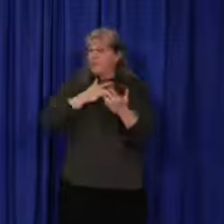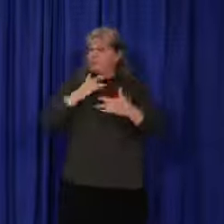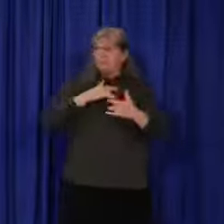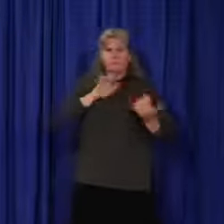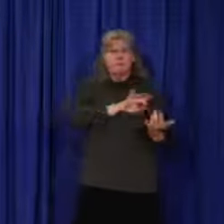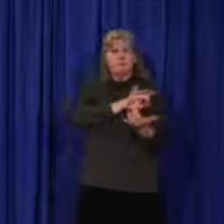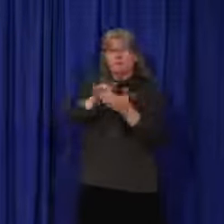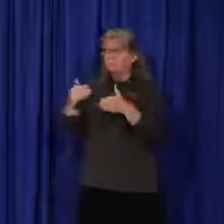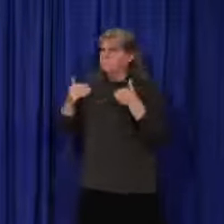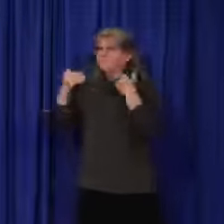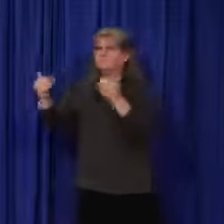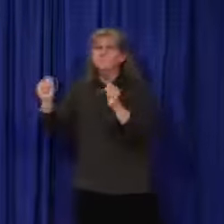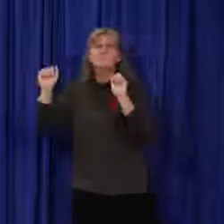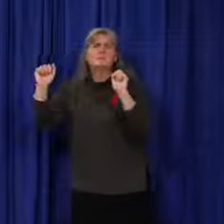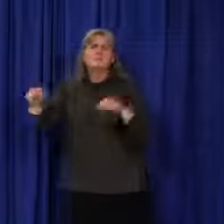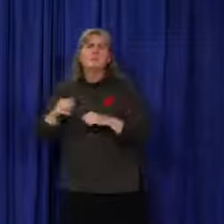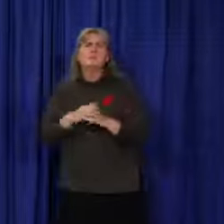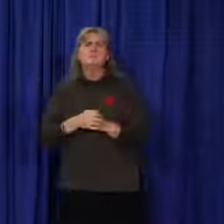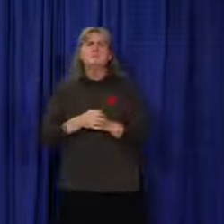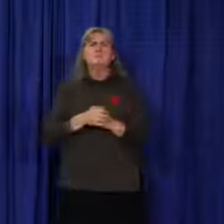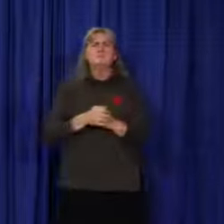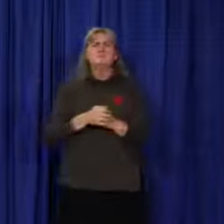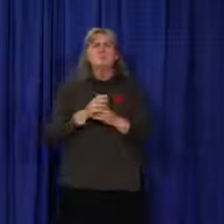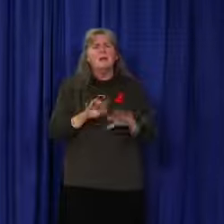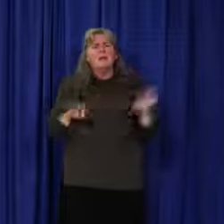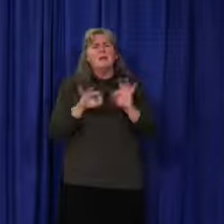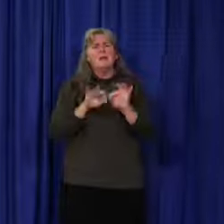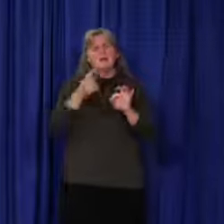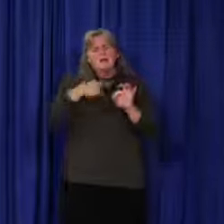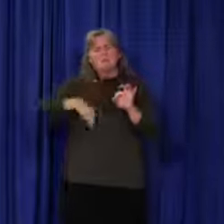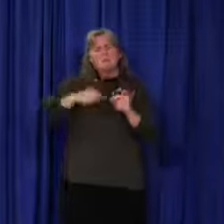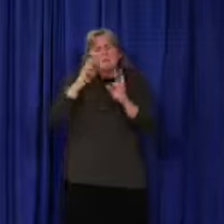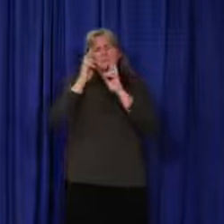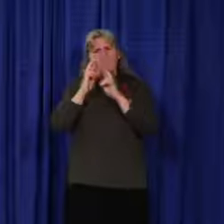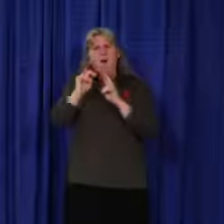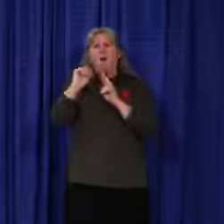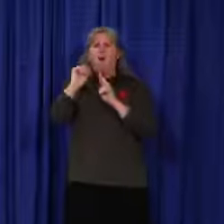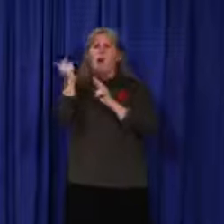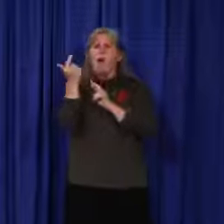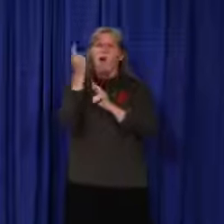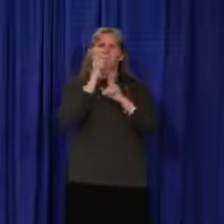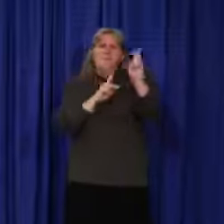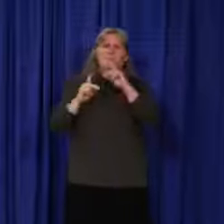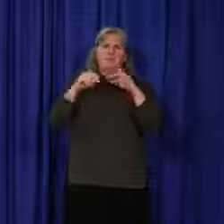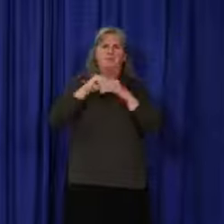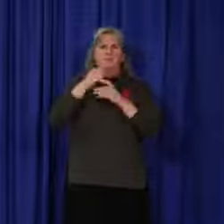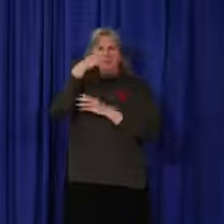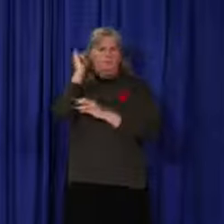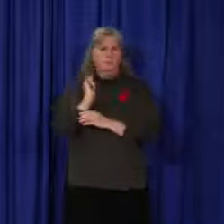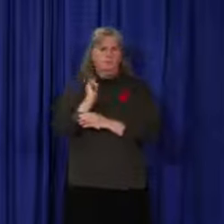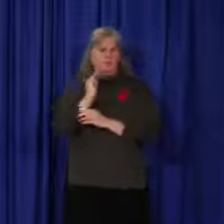lifted once Dr. Hanley is confident that the risk is significantly lowered based on